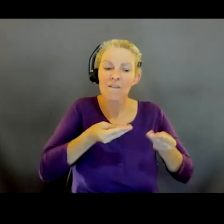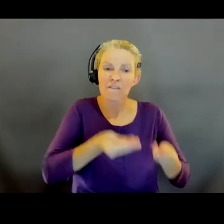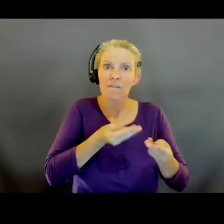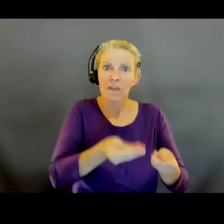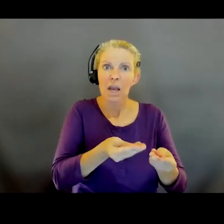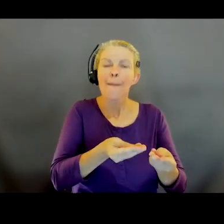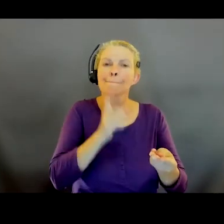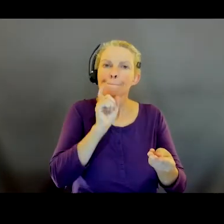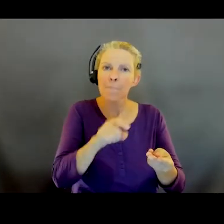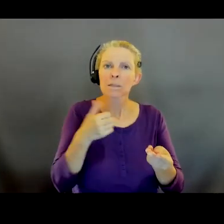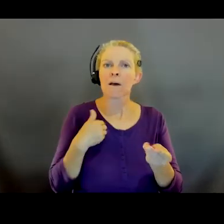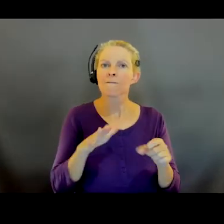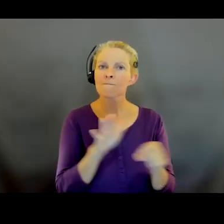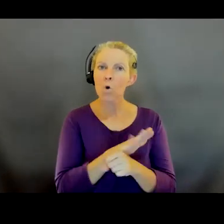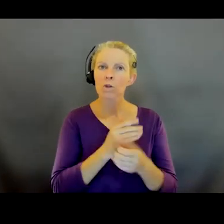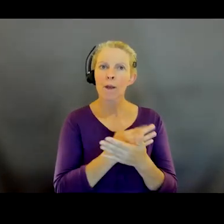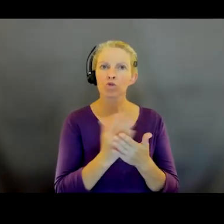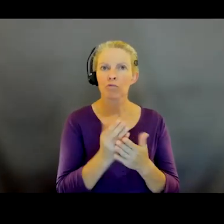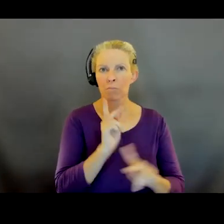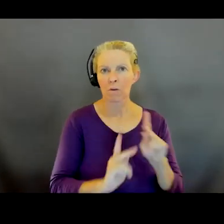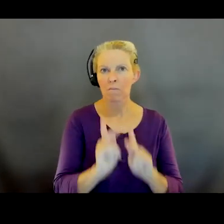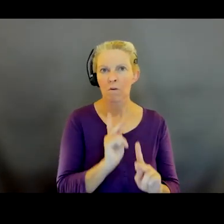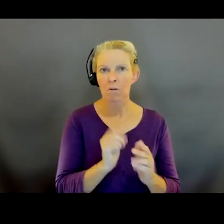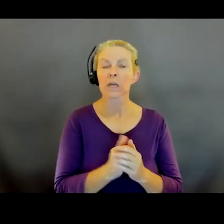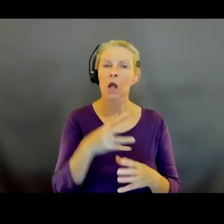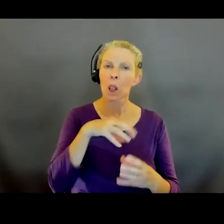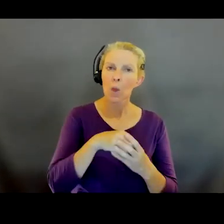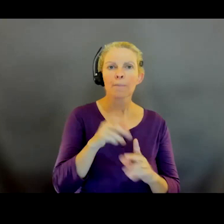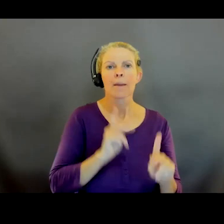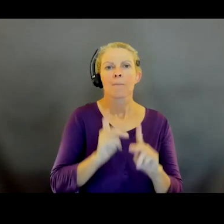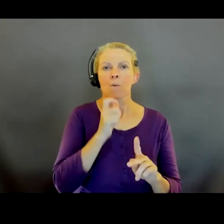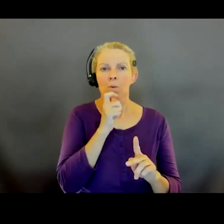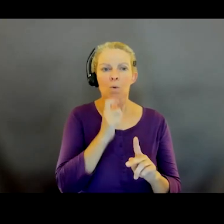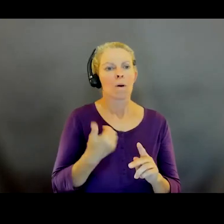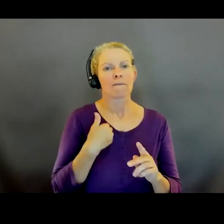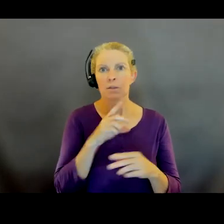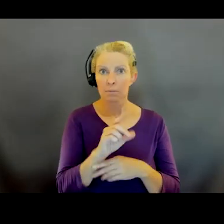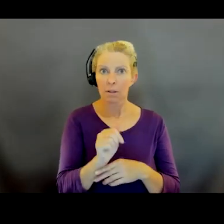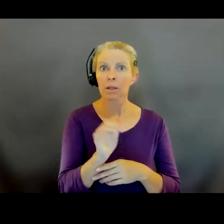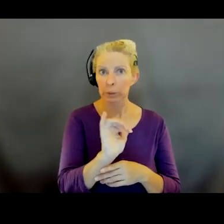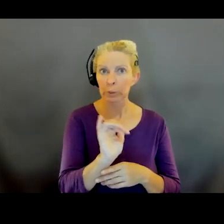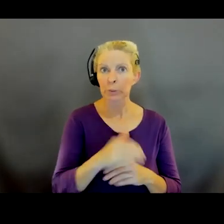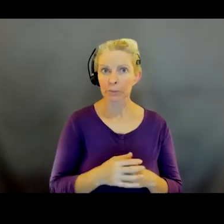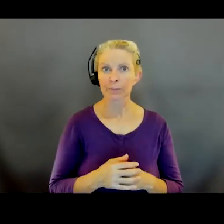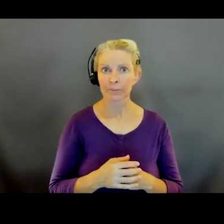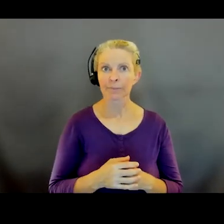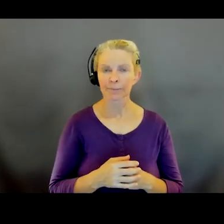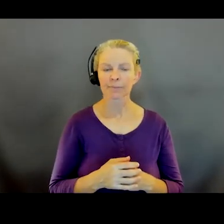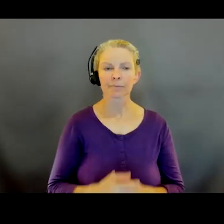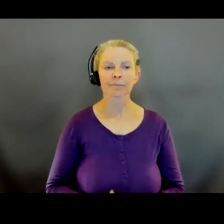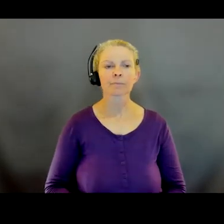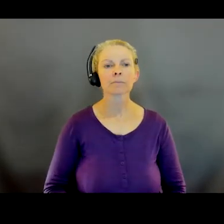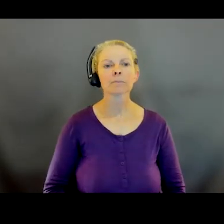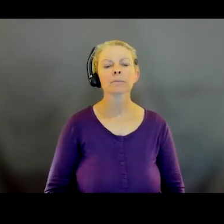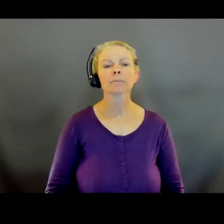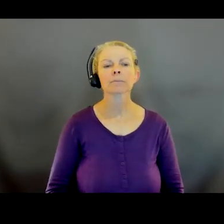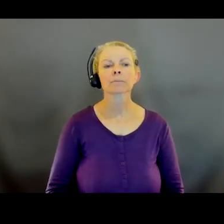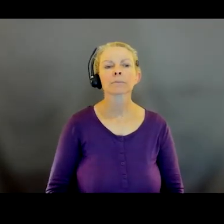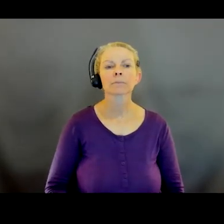So that it includes the needs of people with disabilities. There has to be transparency and